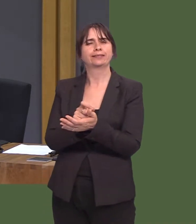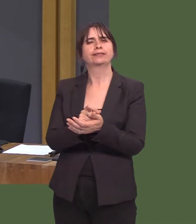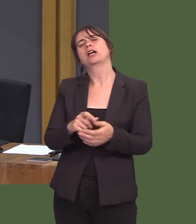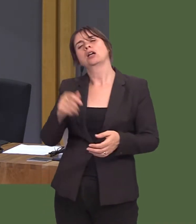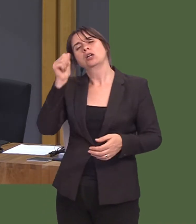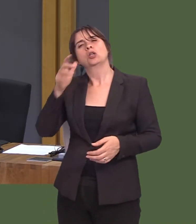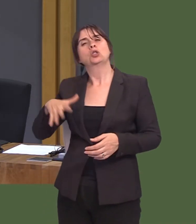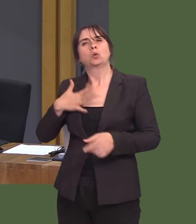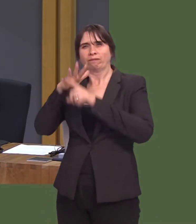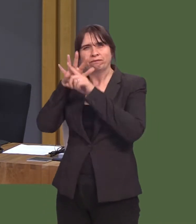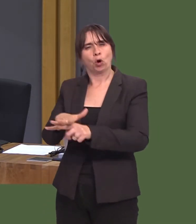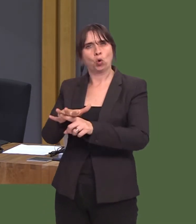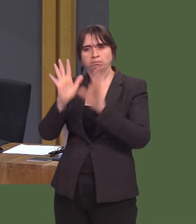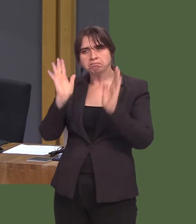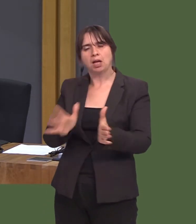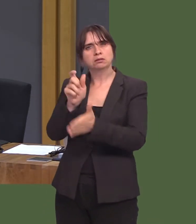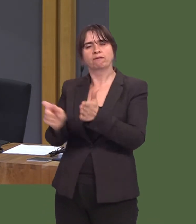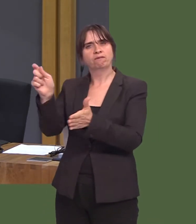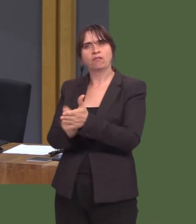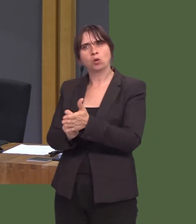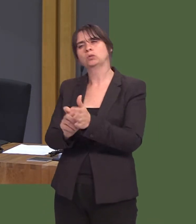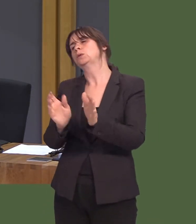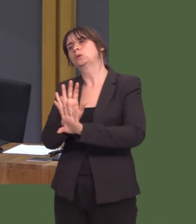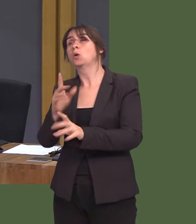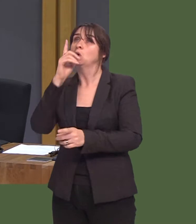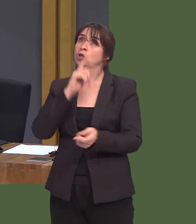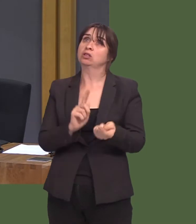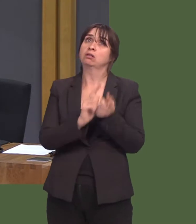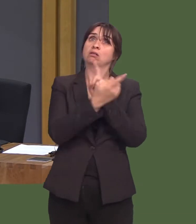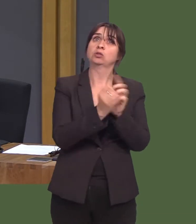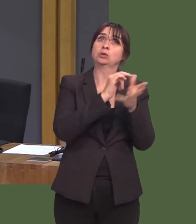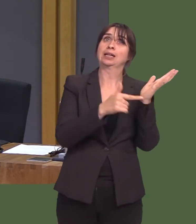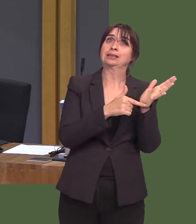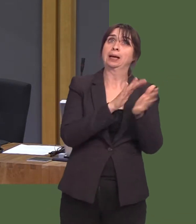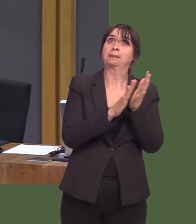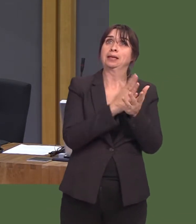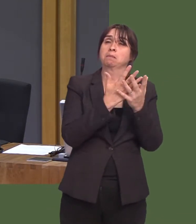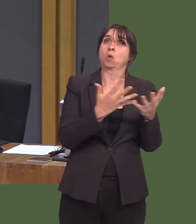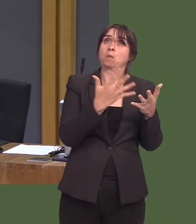else can we do? Yes, voting on different days, perhaps, but isnít it also time to break this link that